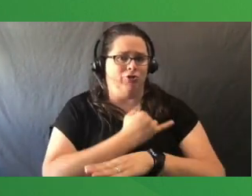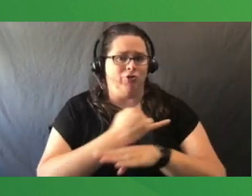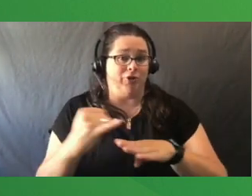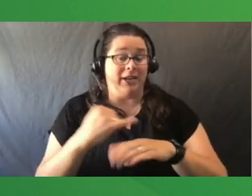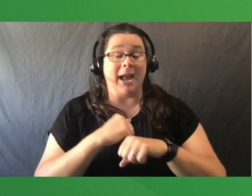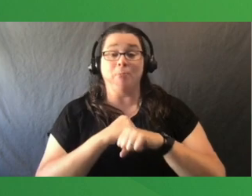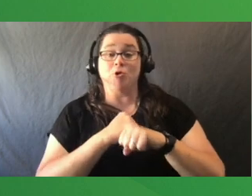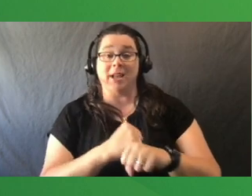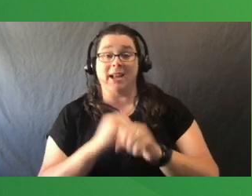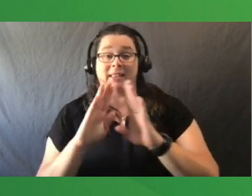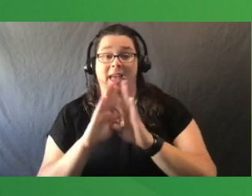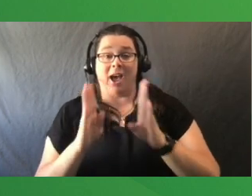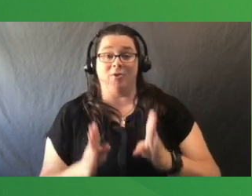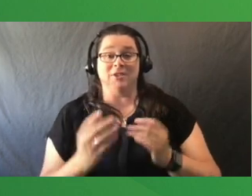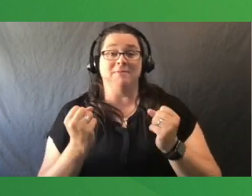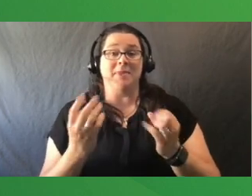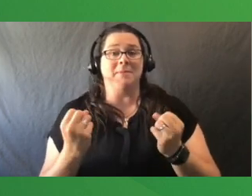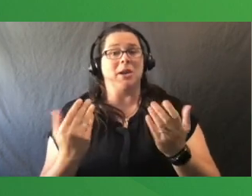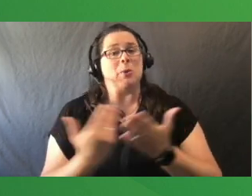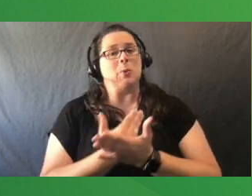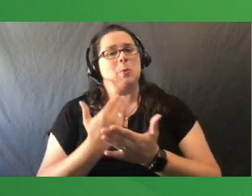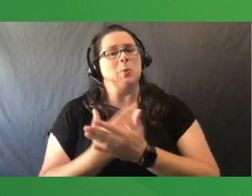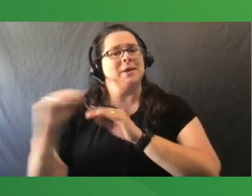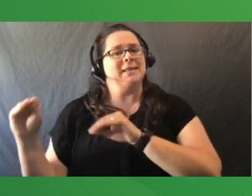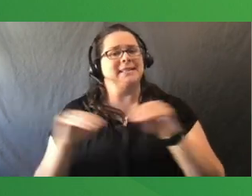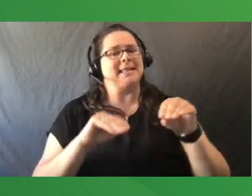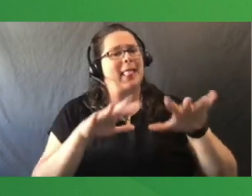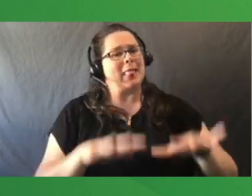the many new settlers in the West.